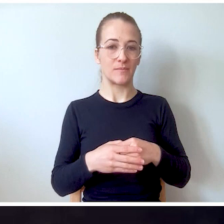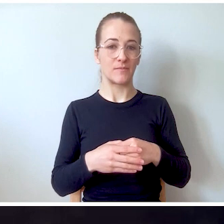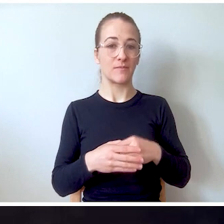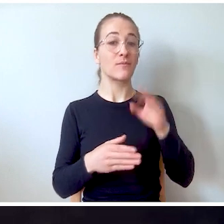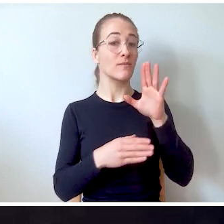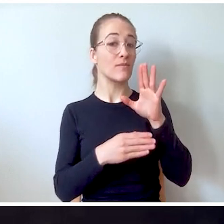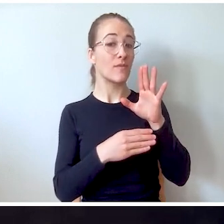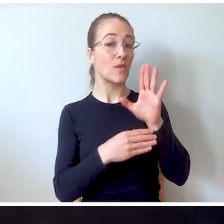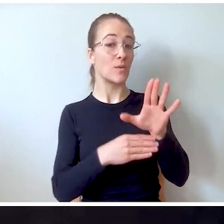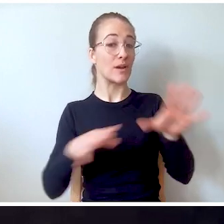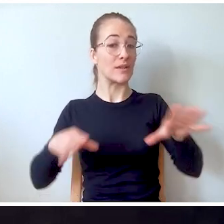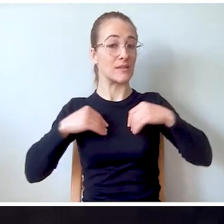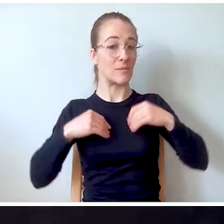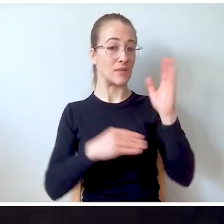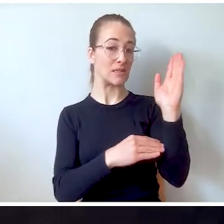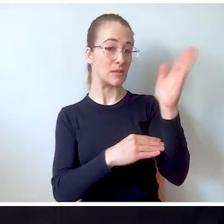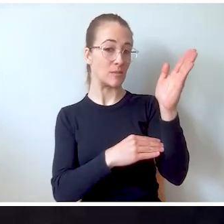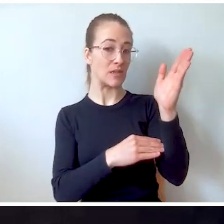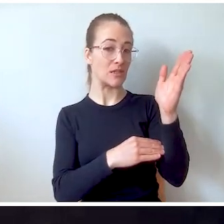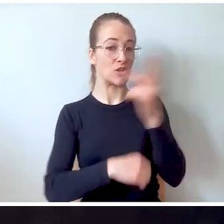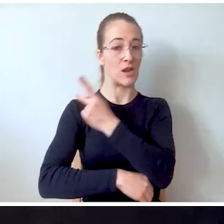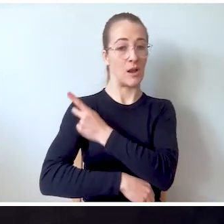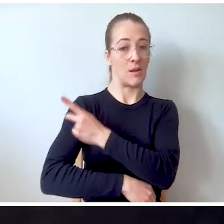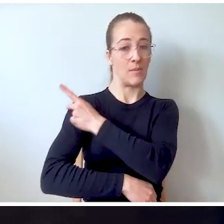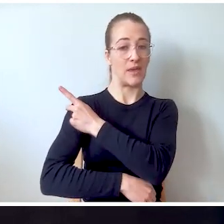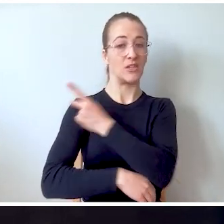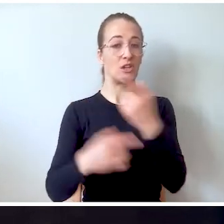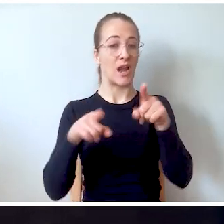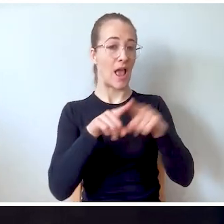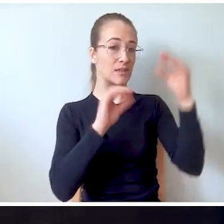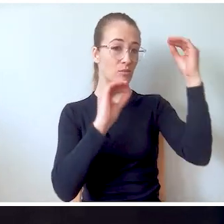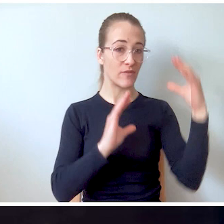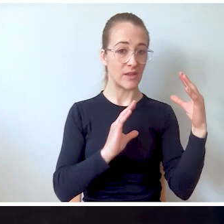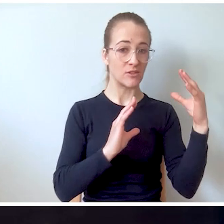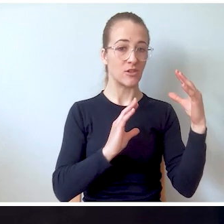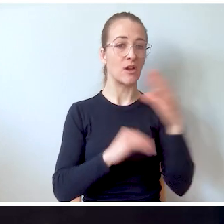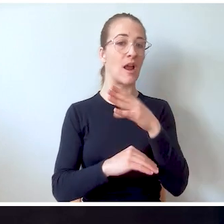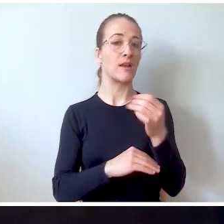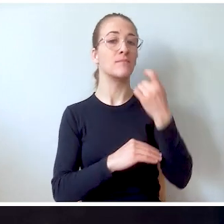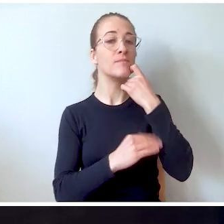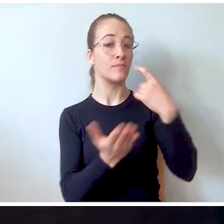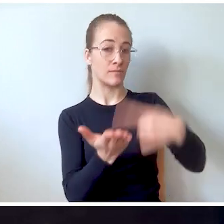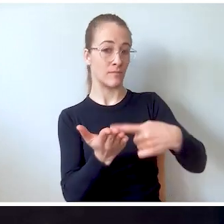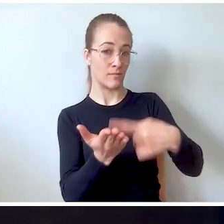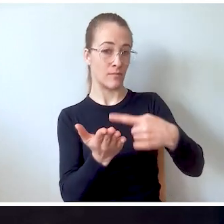And your acceptance speech of, "The Patient as the Professor," and you just talked about your speech,